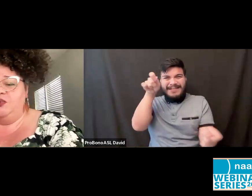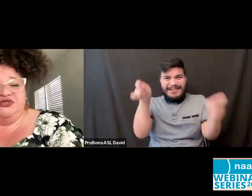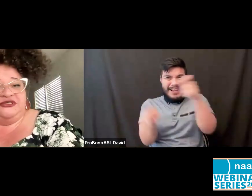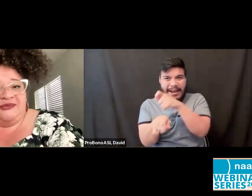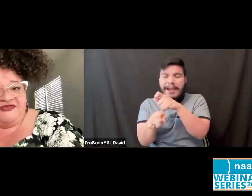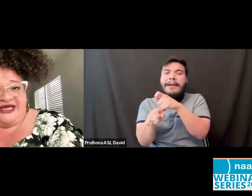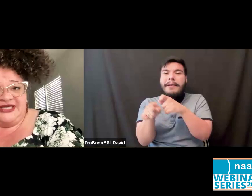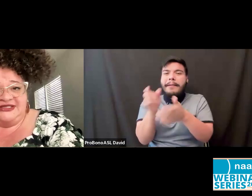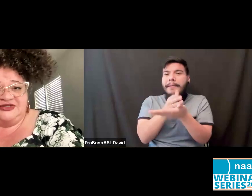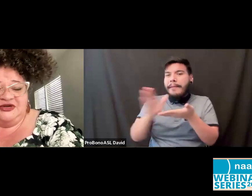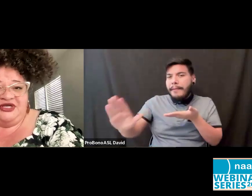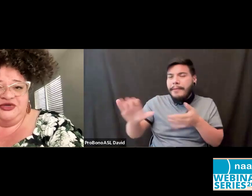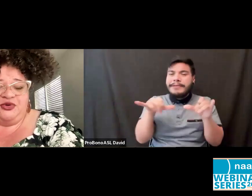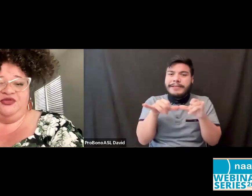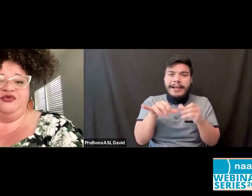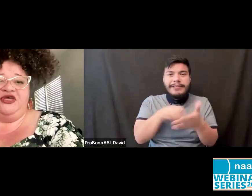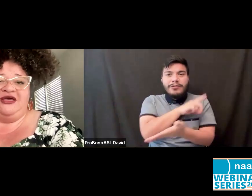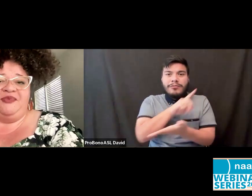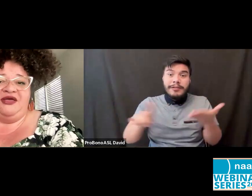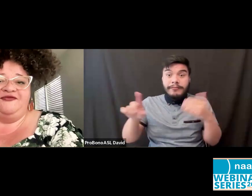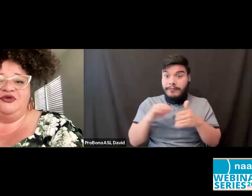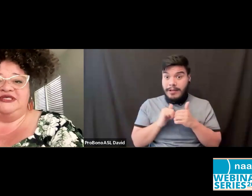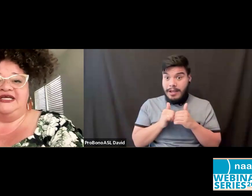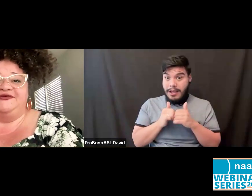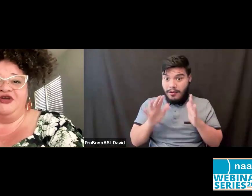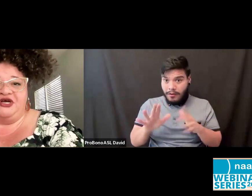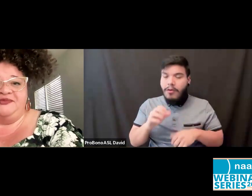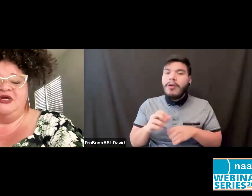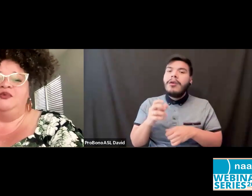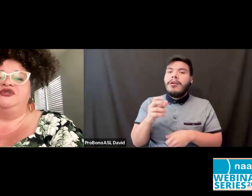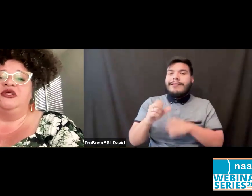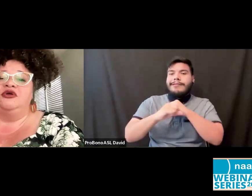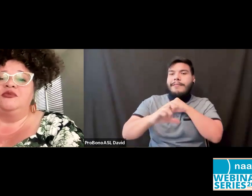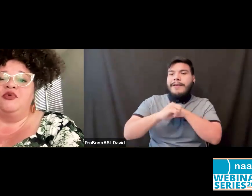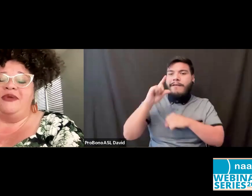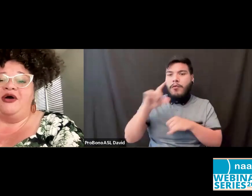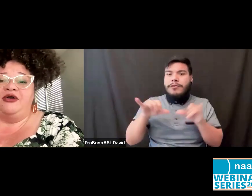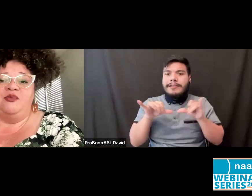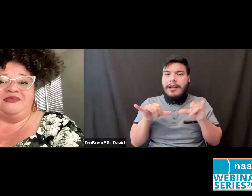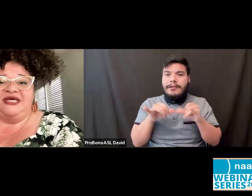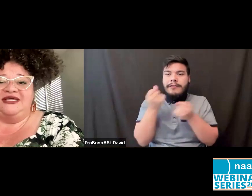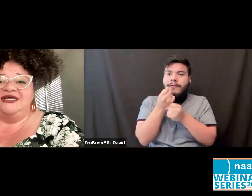We do some of that size discrimination work through the Campaign For Size Freedom, which you can learn more about on our website.